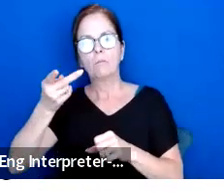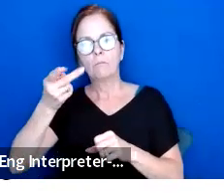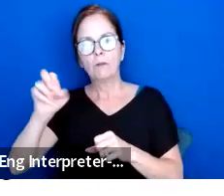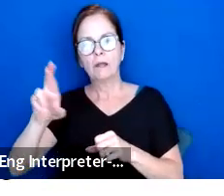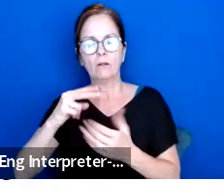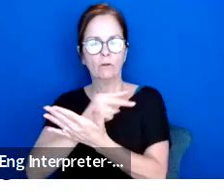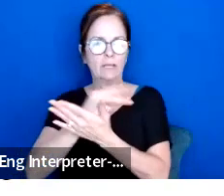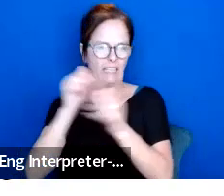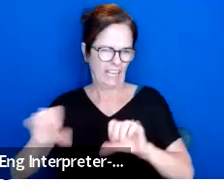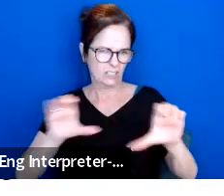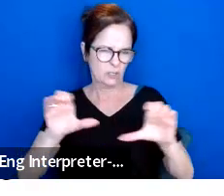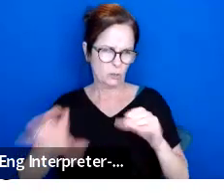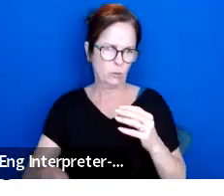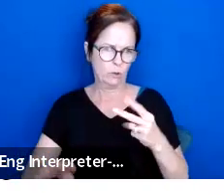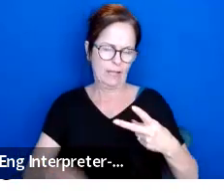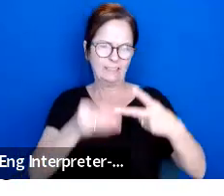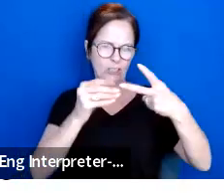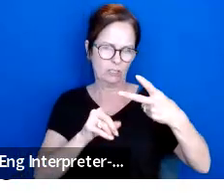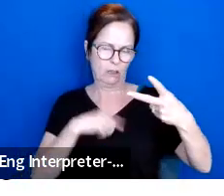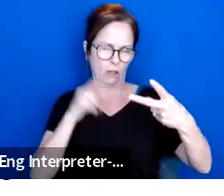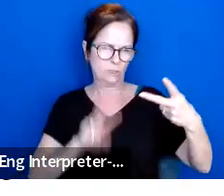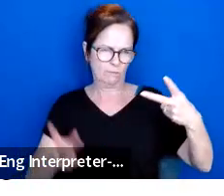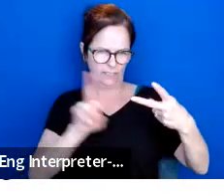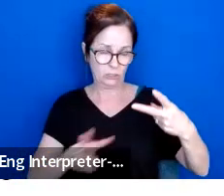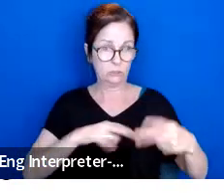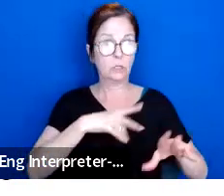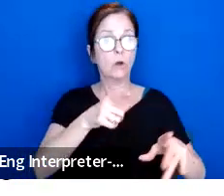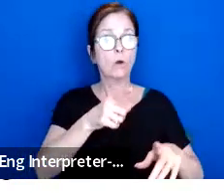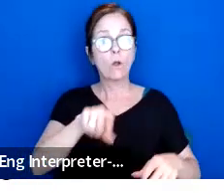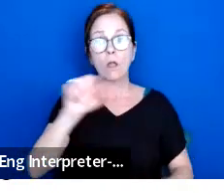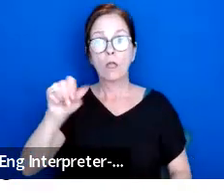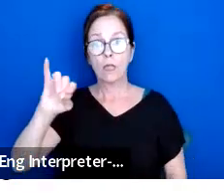So for so for Adams, you will be reviewed by. Adams are reviewed by a faculty member.